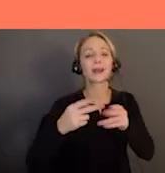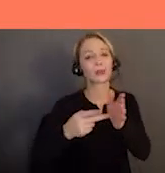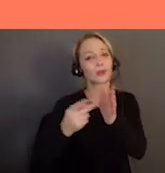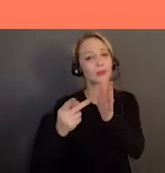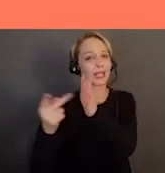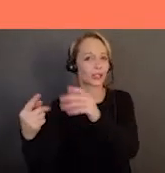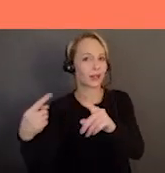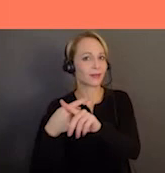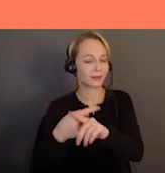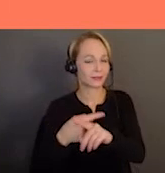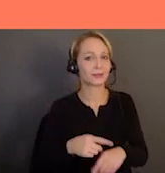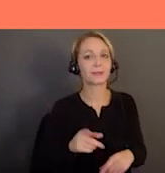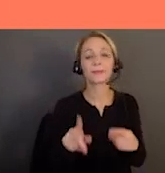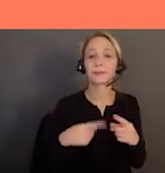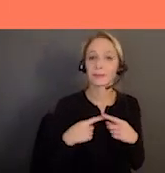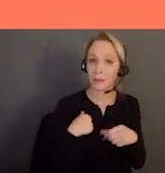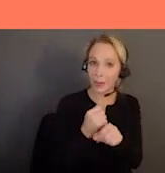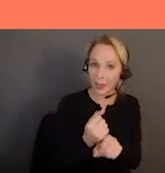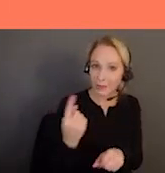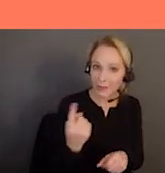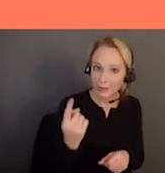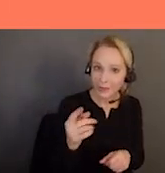AND BE CONSCIOUS OF NAME DUPLICATION.